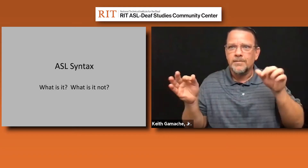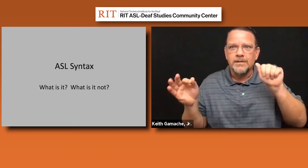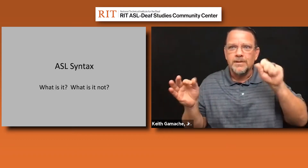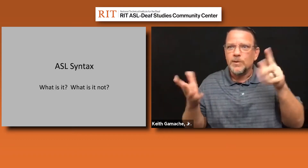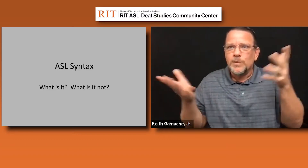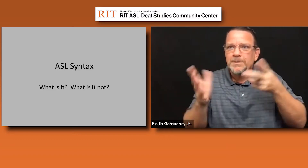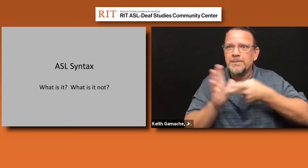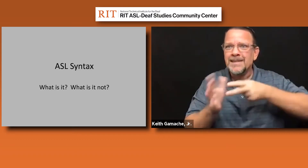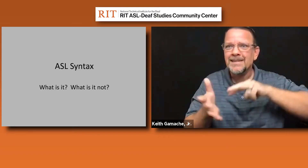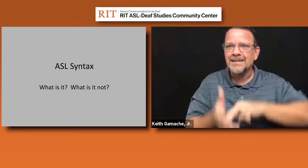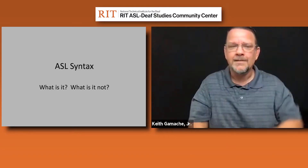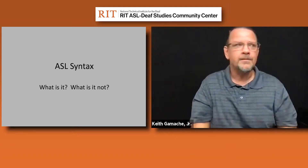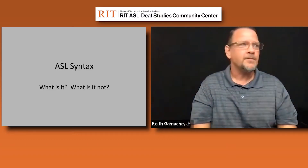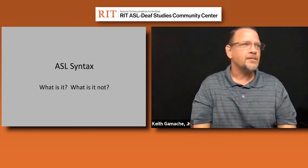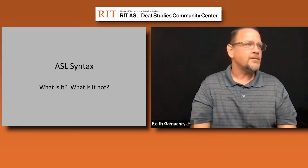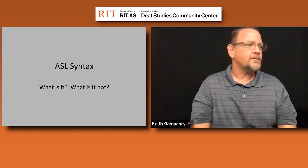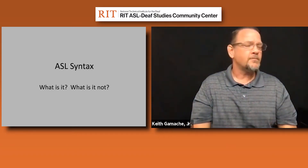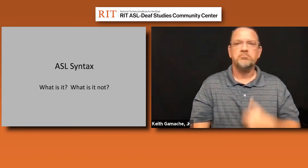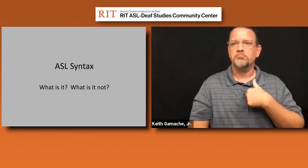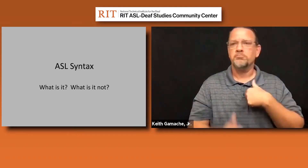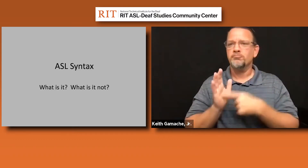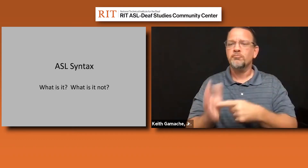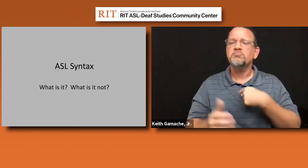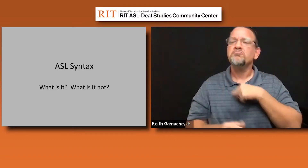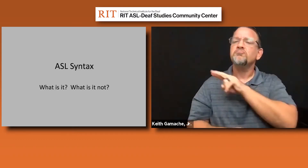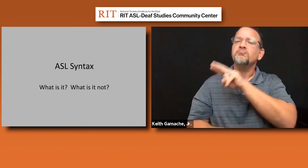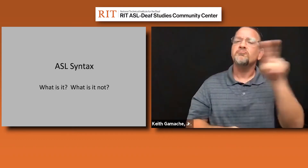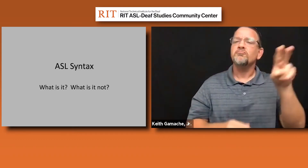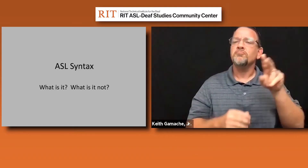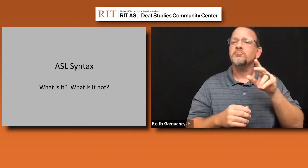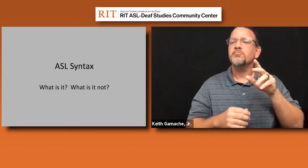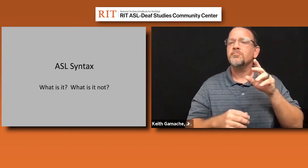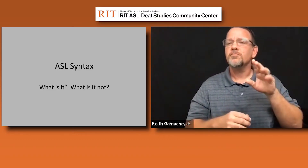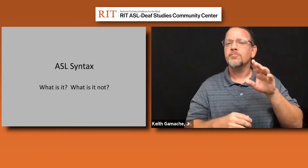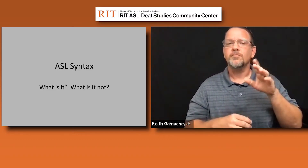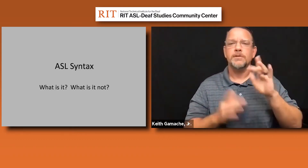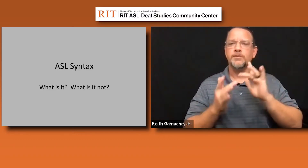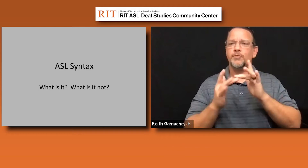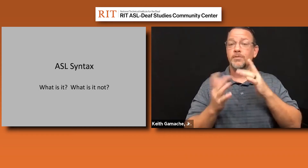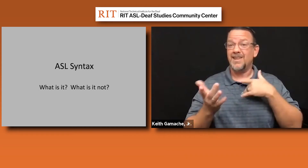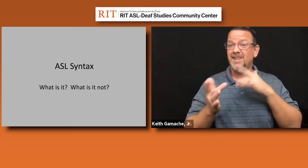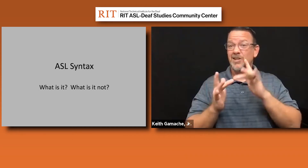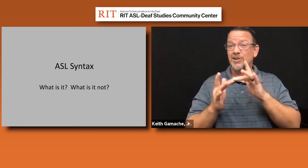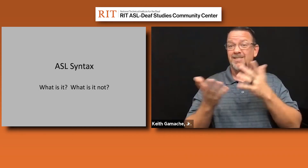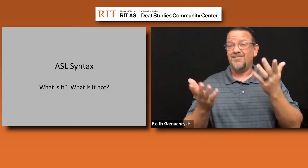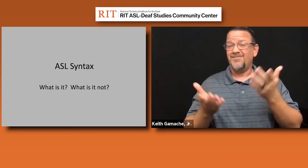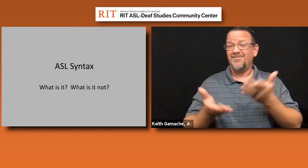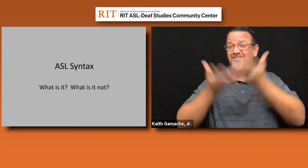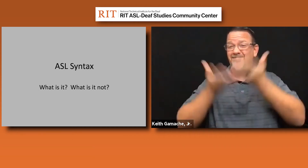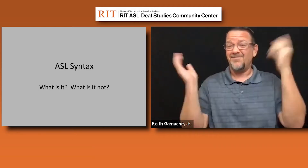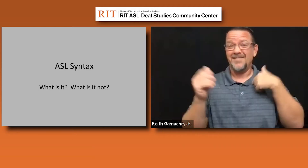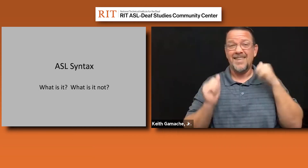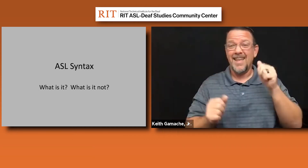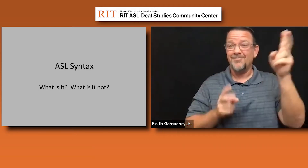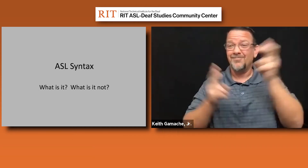What is it? What is it not? I have some examples that we'll take a look at together, and I looked on the Internet, and really, I tried to pull